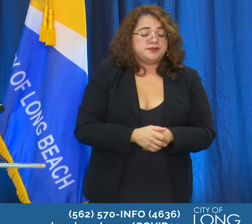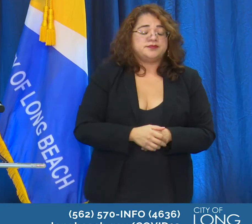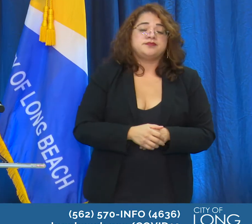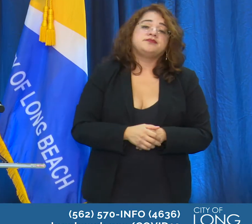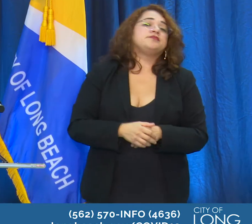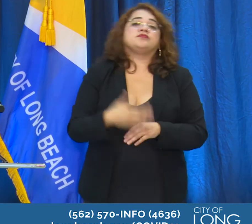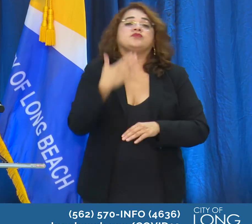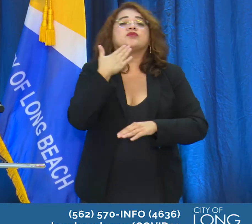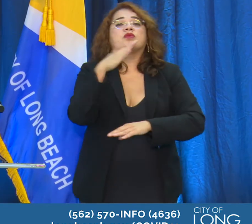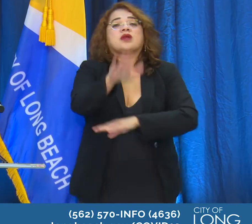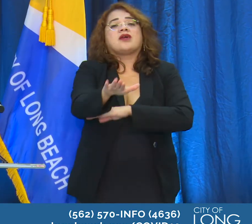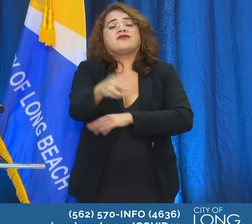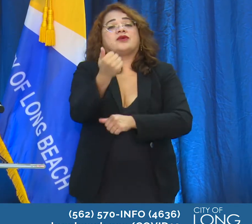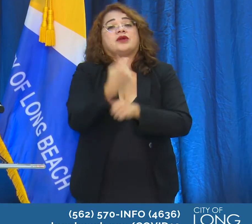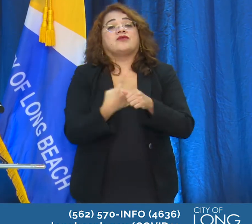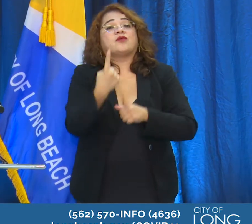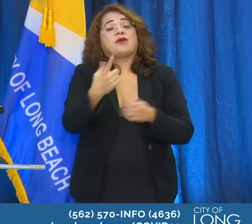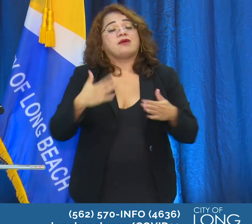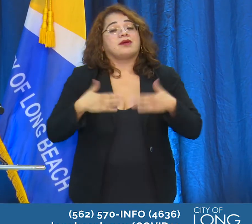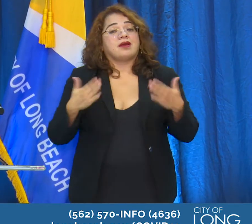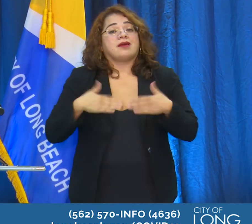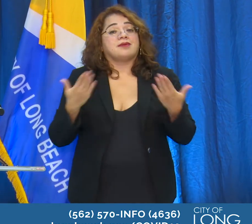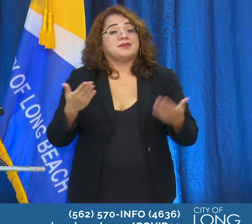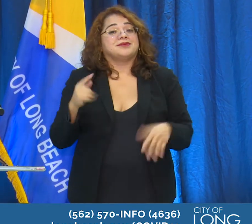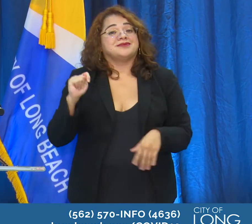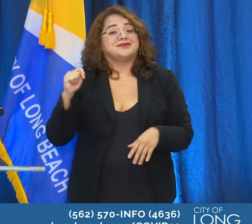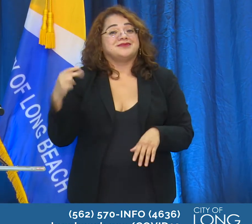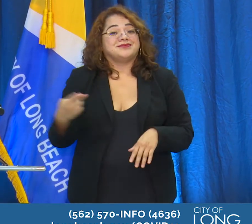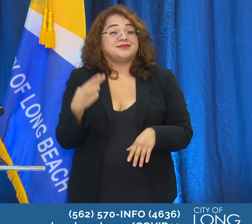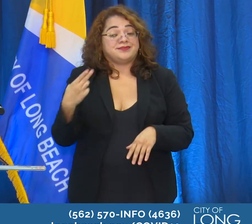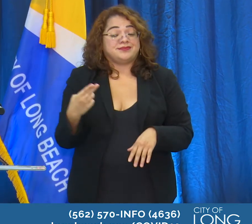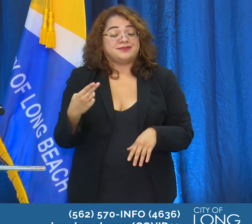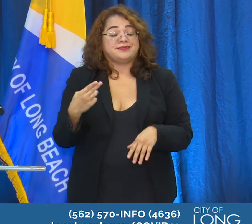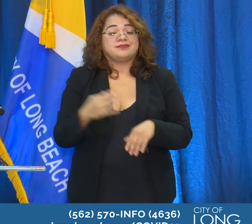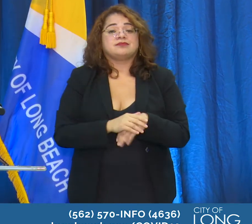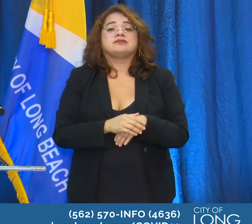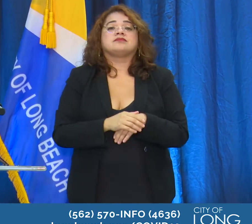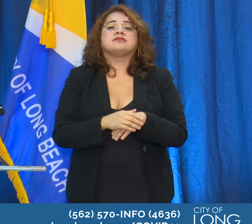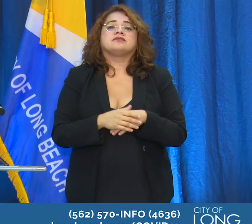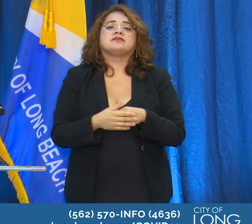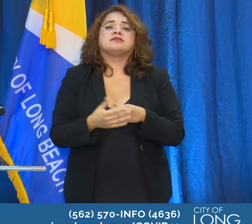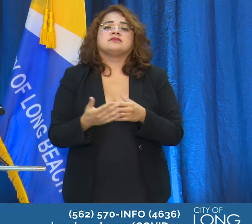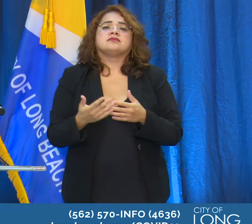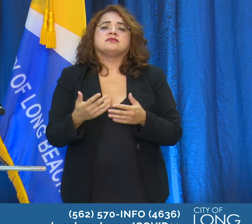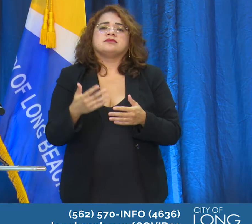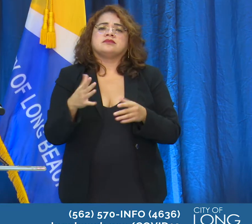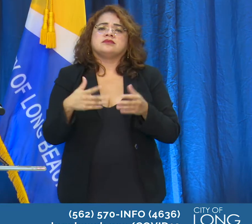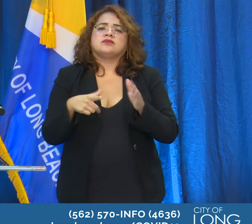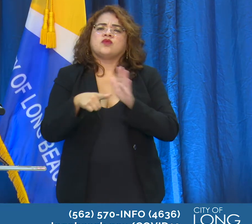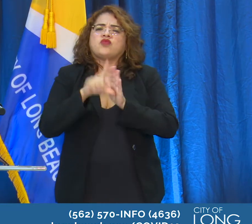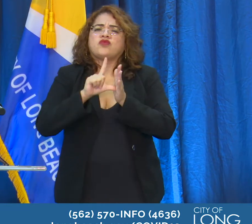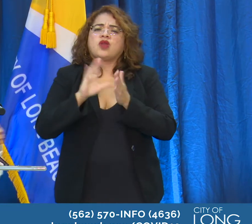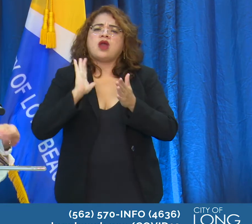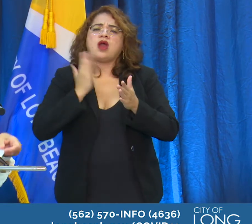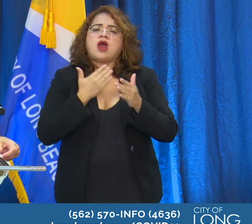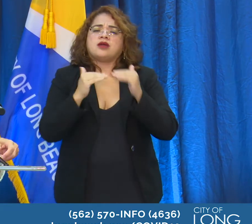Good afternoon everybody. Happy Thursday. As usual, I'm going to start off with our overview about our stability indicators so